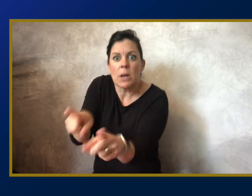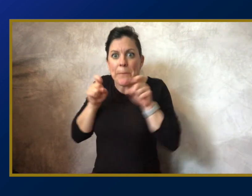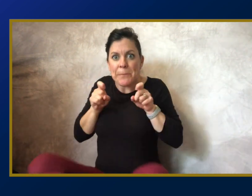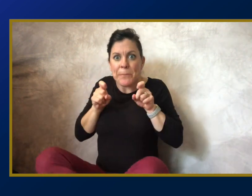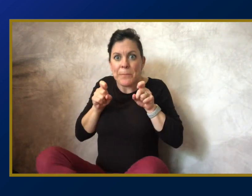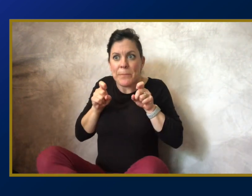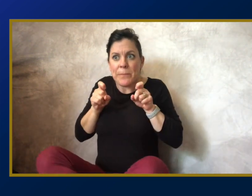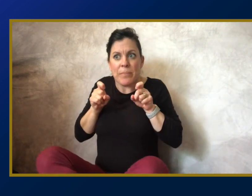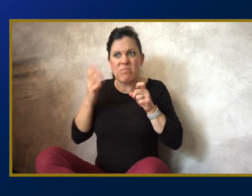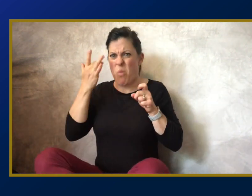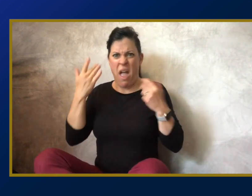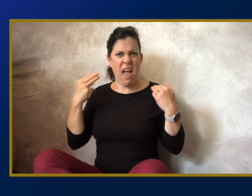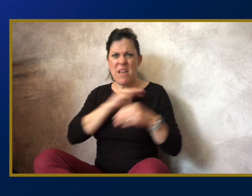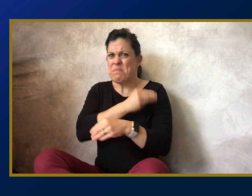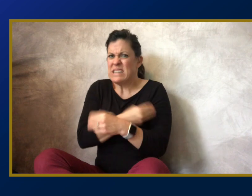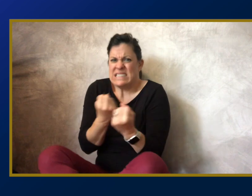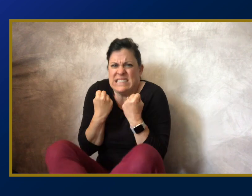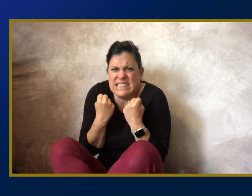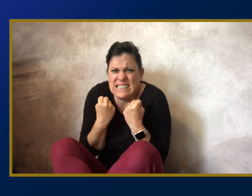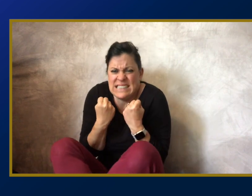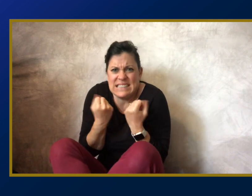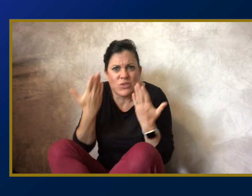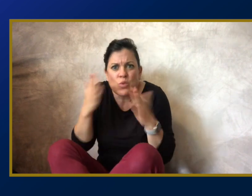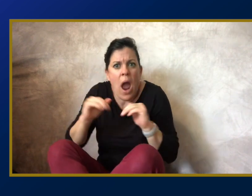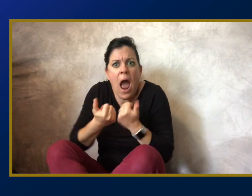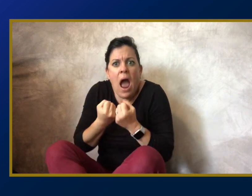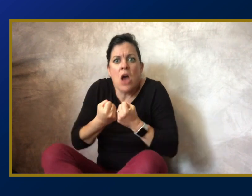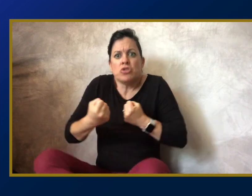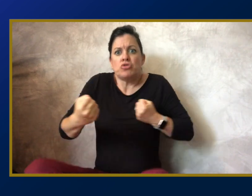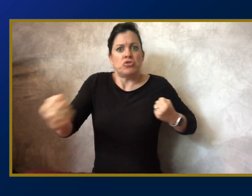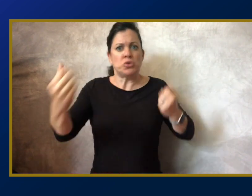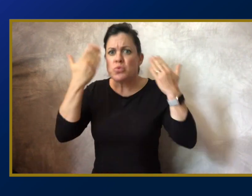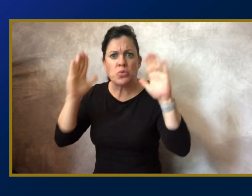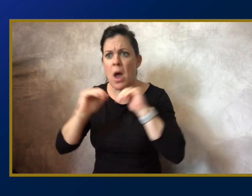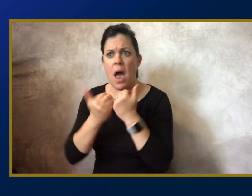their muscles are very very tight and because those front muscles are so tight, it means